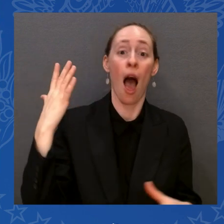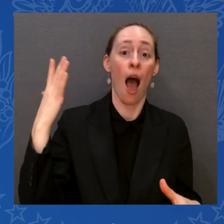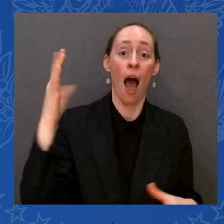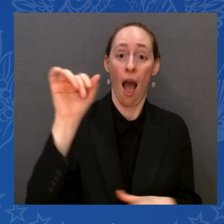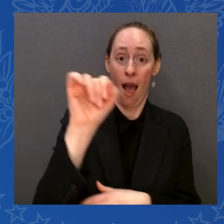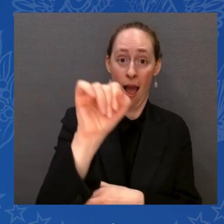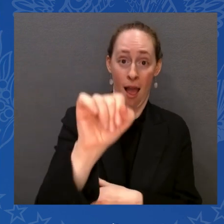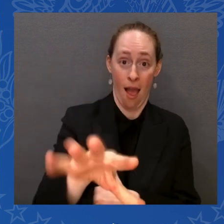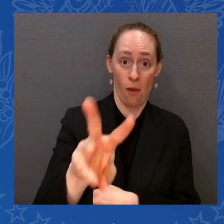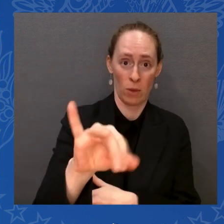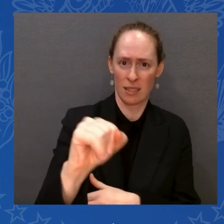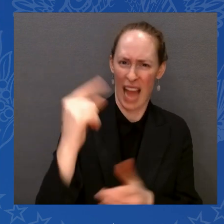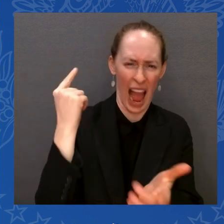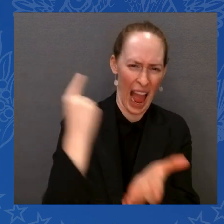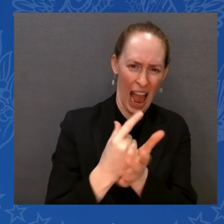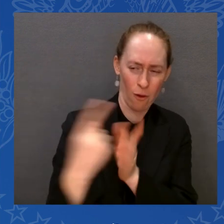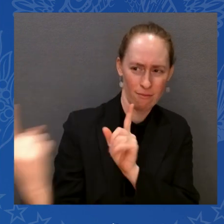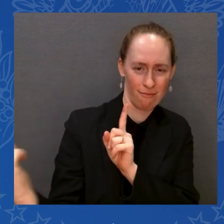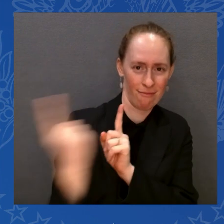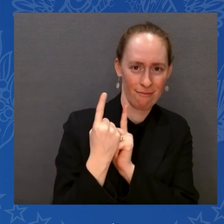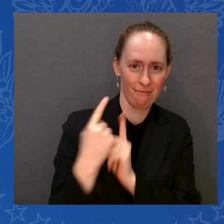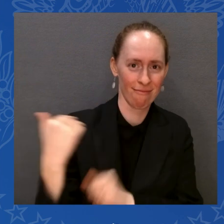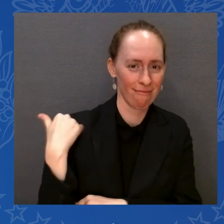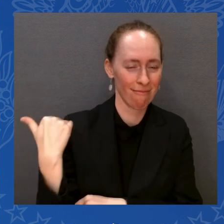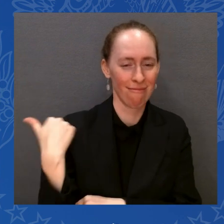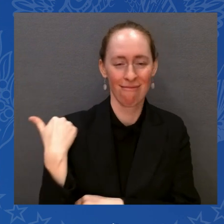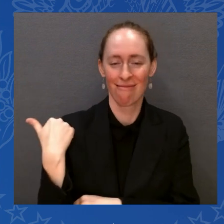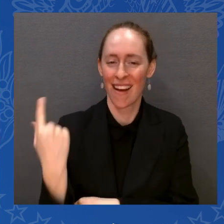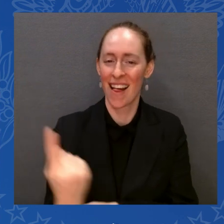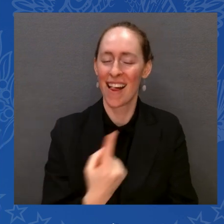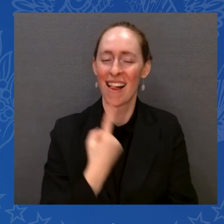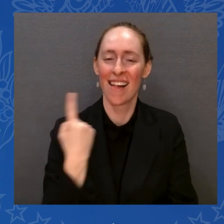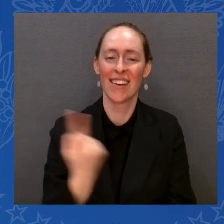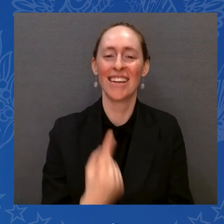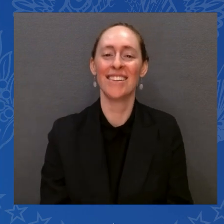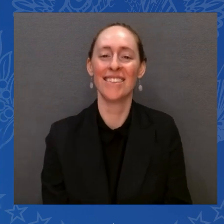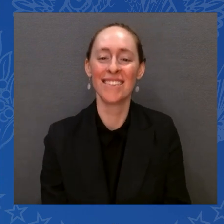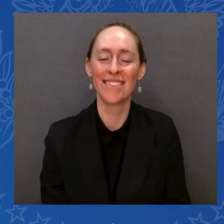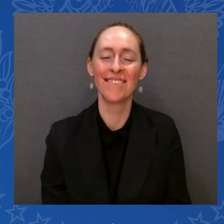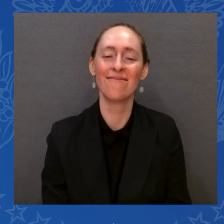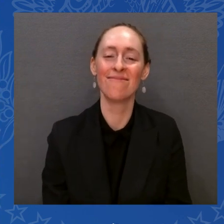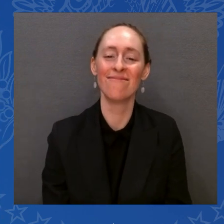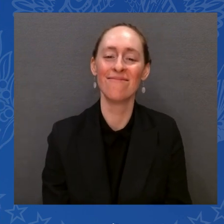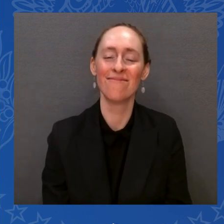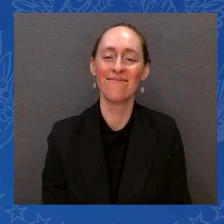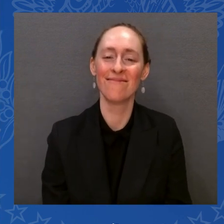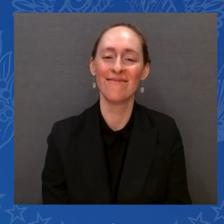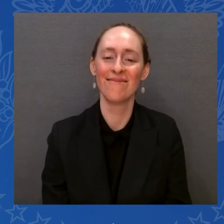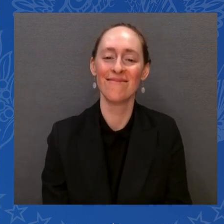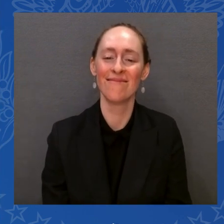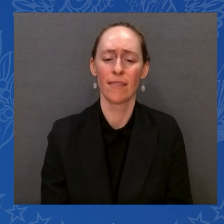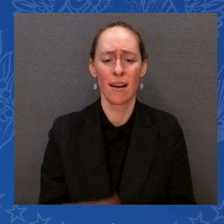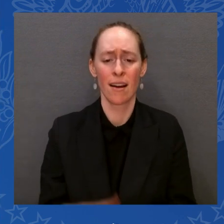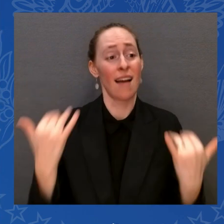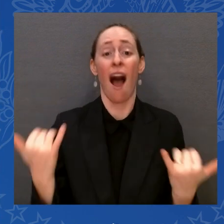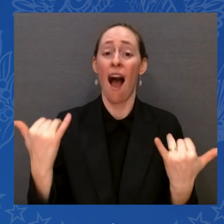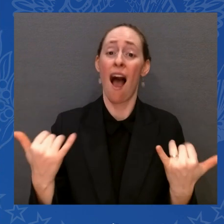on behalf of the American people, our thoughts and prayers go out to the people of Turkey and Syria. You know, they're -- the death toll is rising.